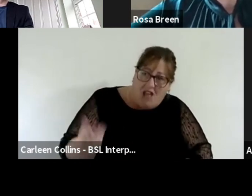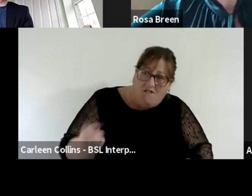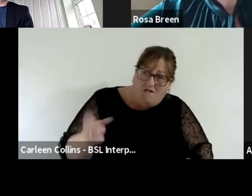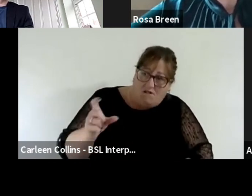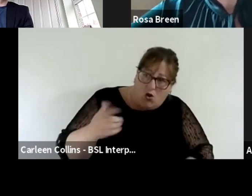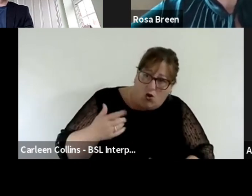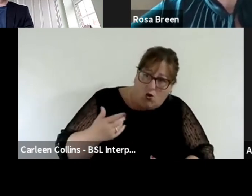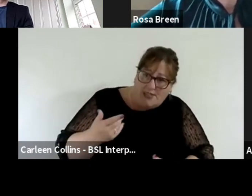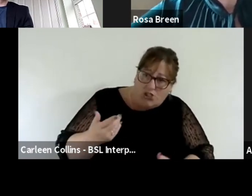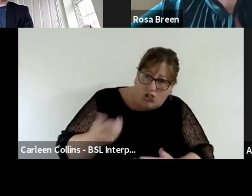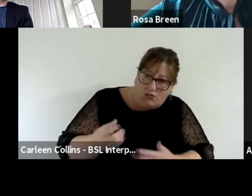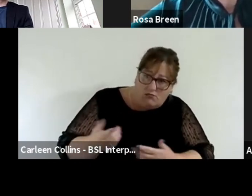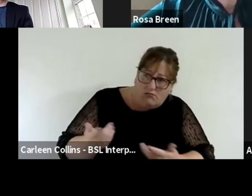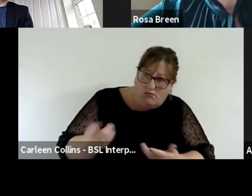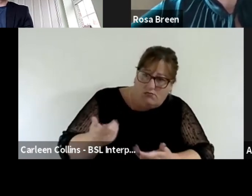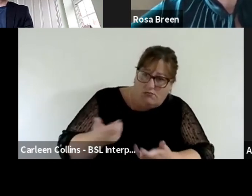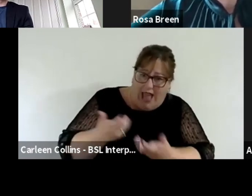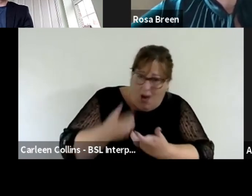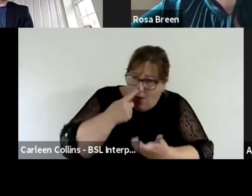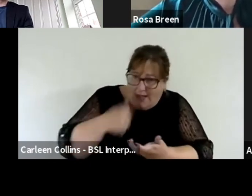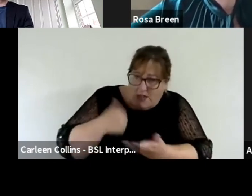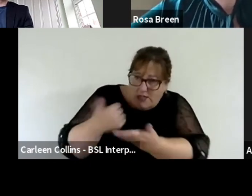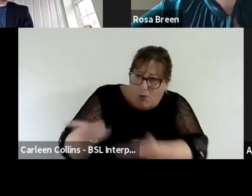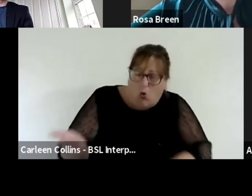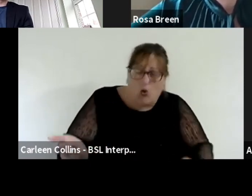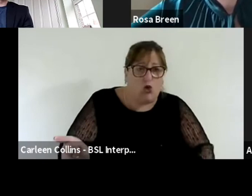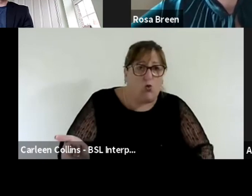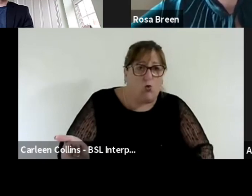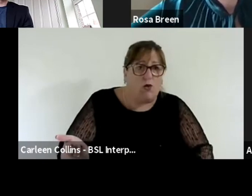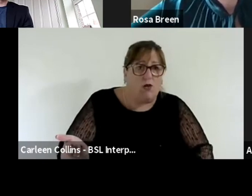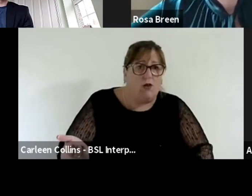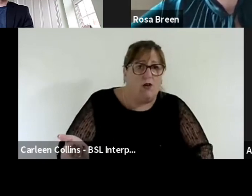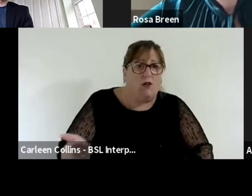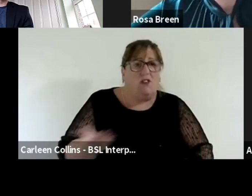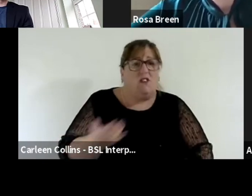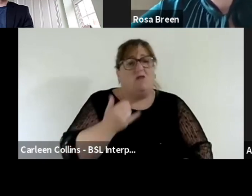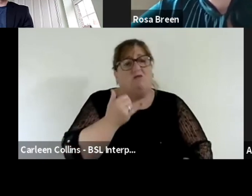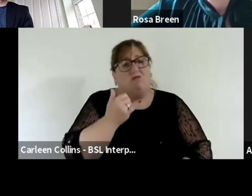So managers really in the important role they play in having a conversation with an individual, about